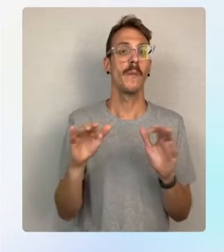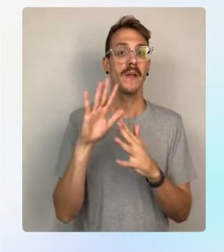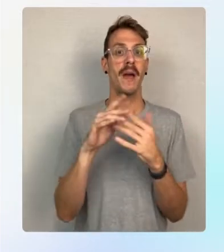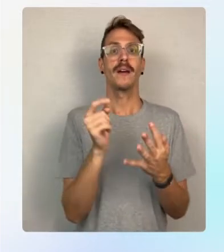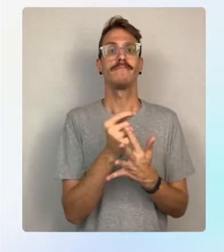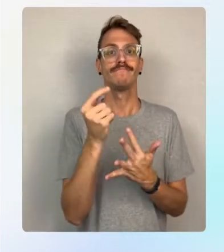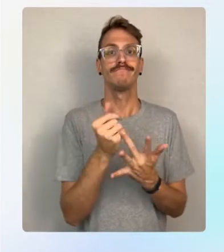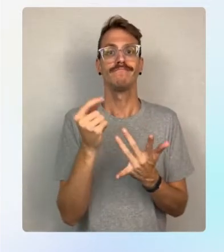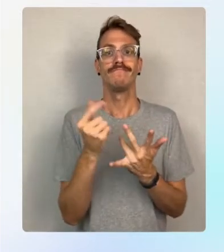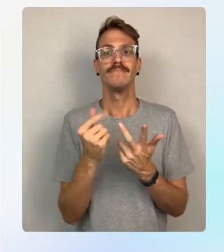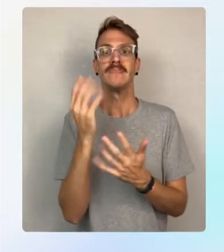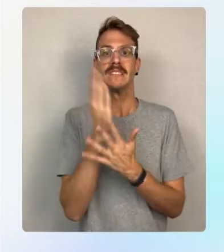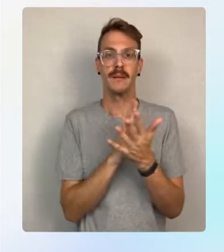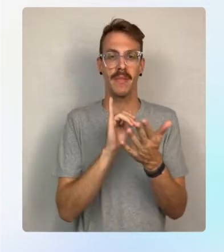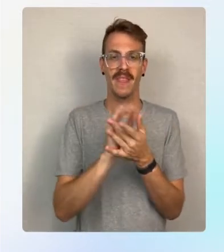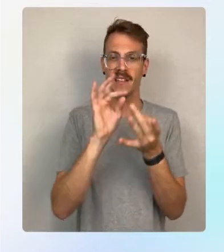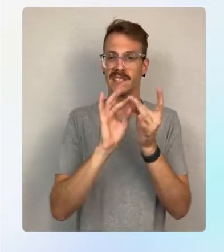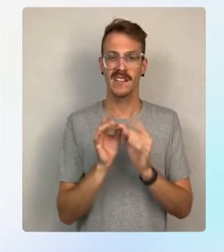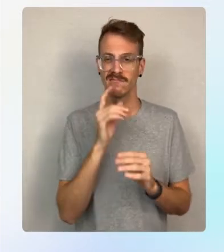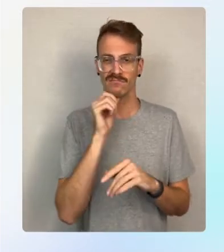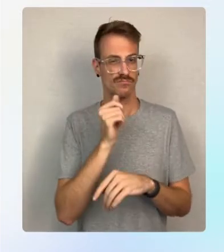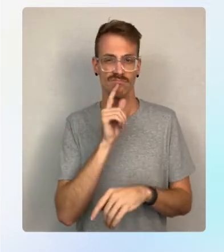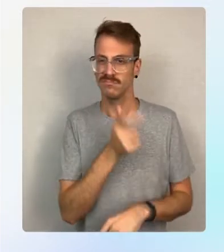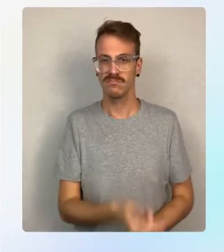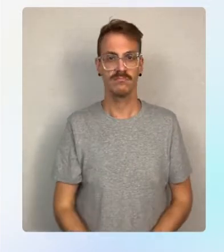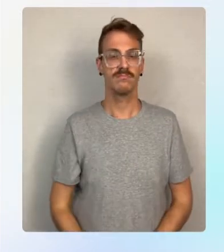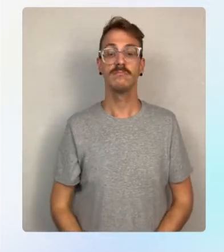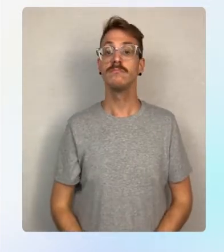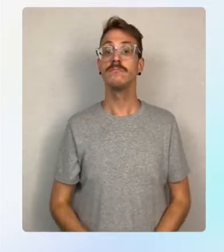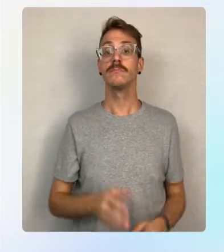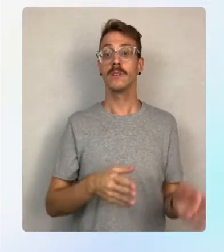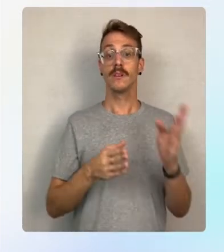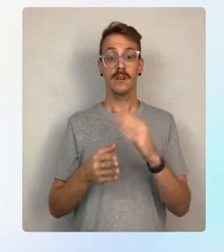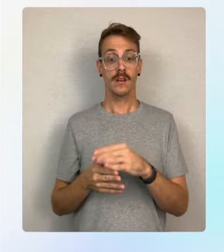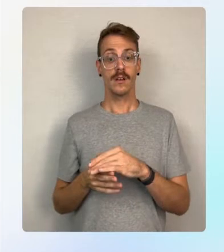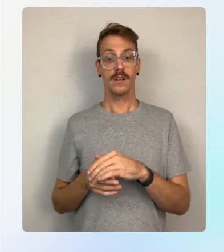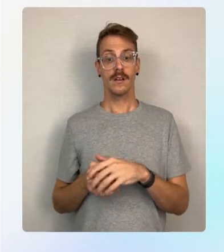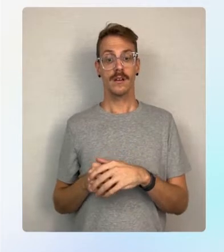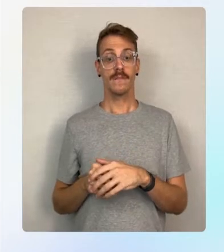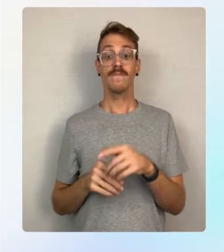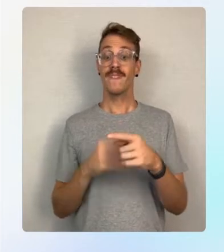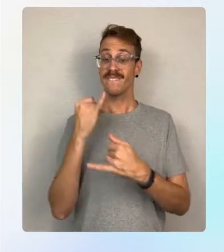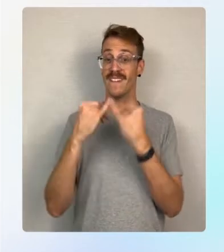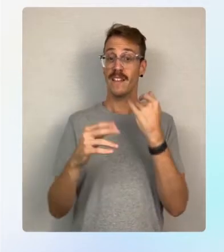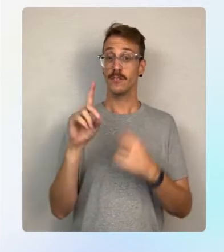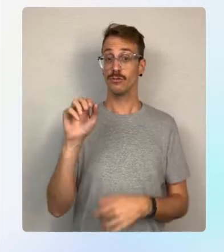by omitting some parts of the trace data. And finally, Drawcall Trace